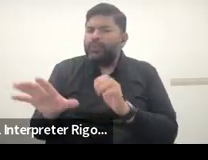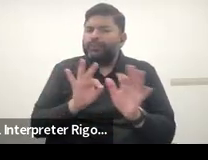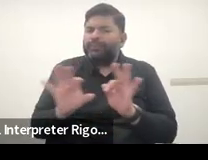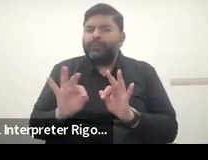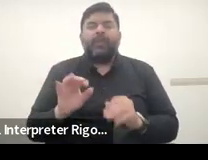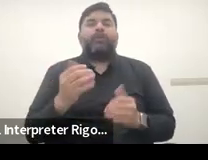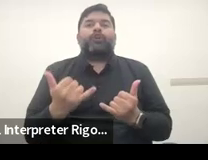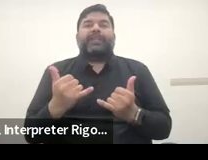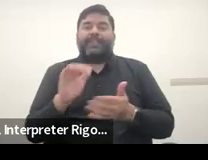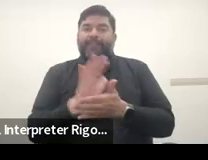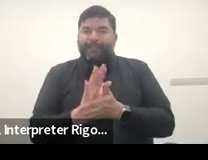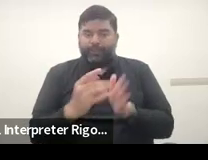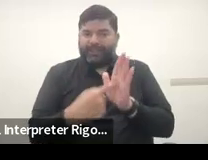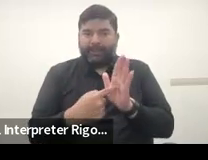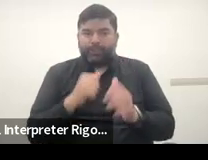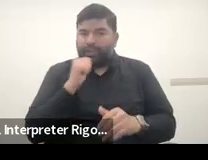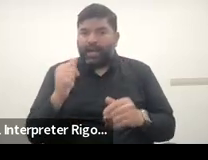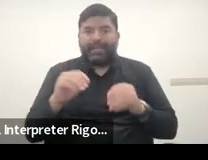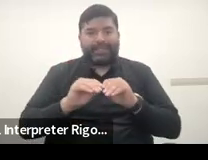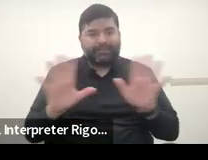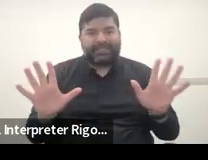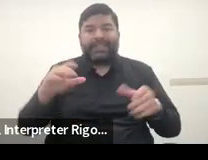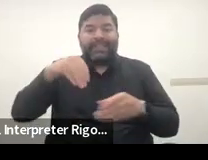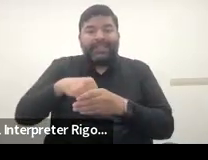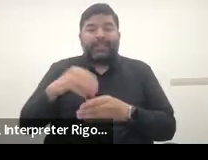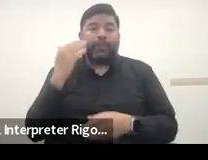um explicitly in the knowledge graph although we use common labels to make sure that